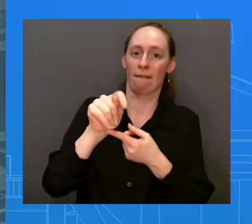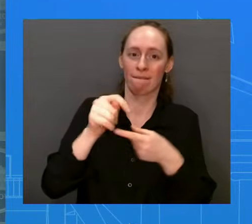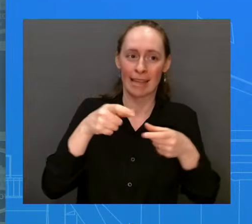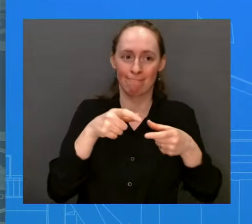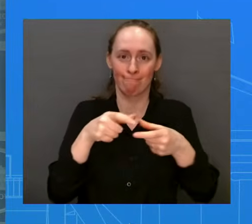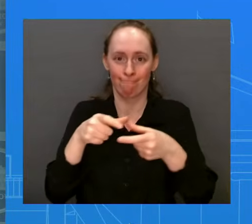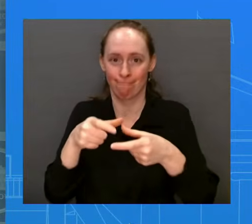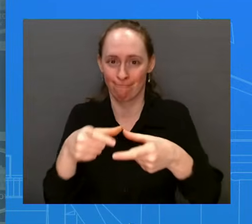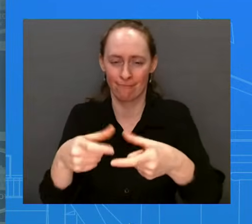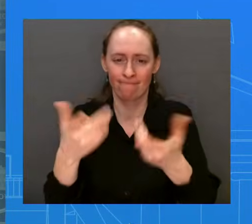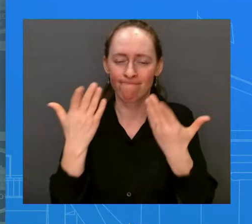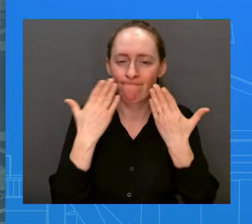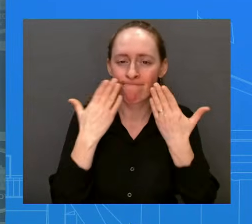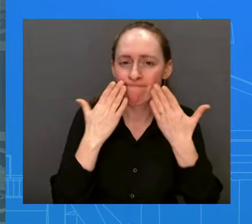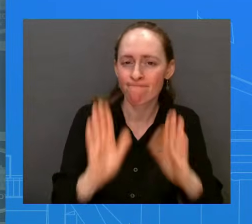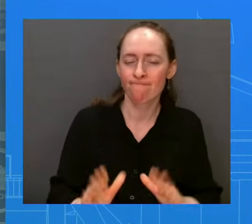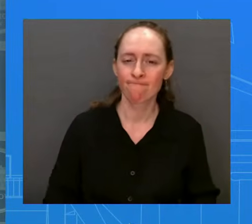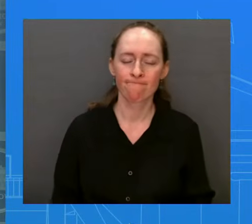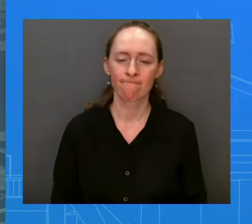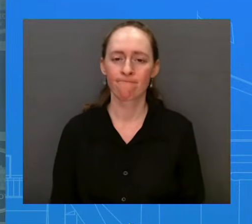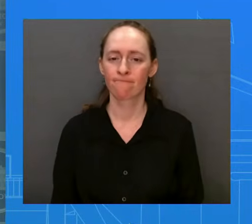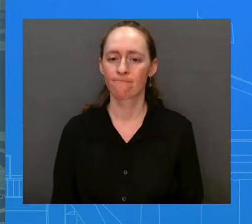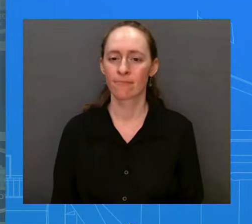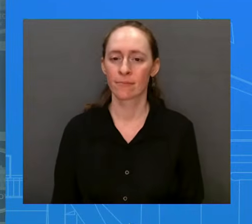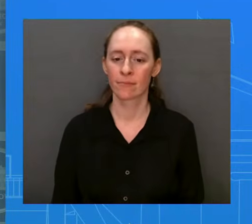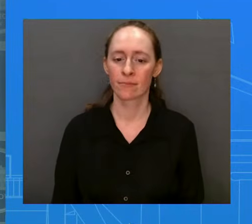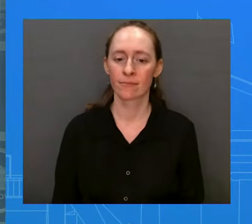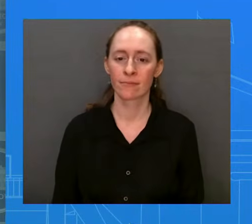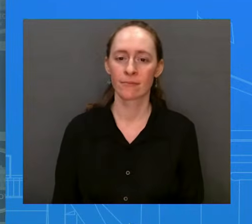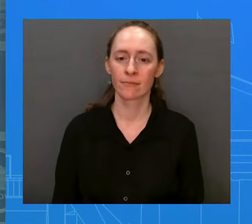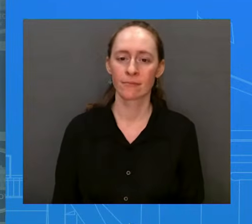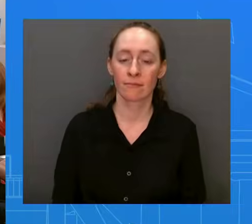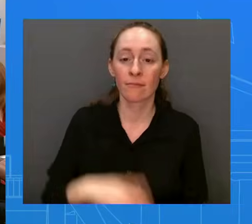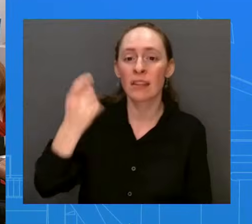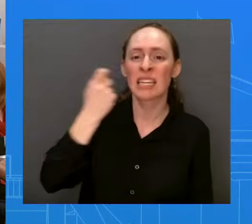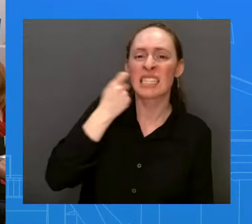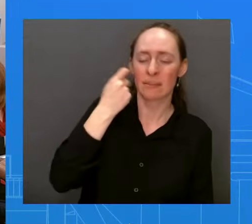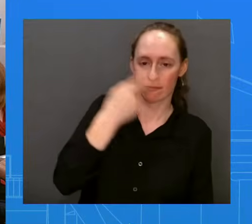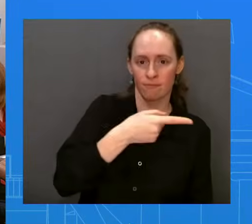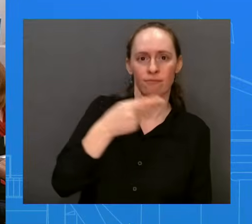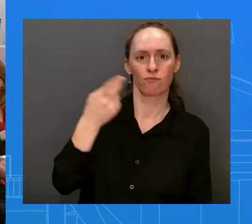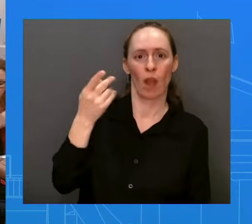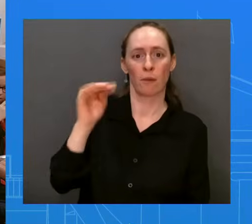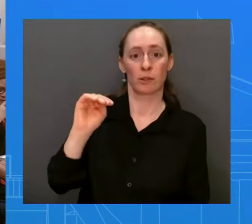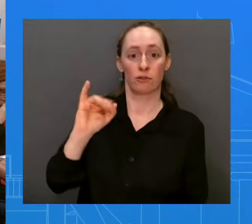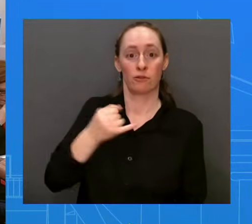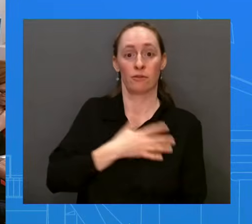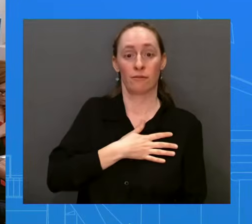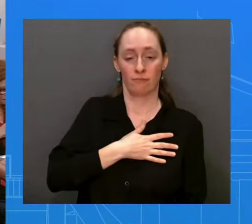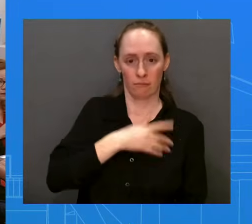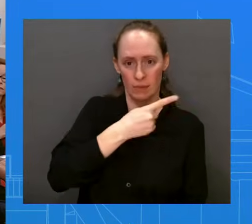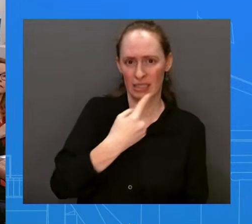The Press: Just a few minutes ago, Prime Minister Trudeau said that there's some sort of pattern to the objects over the last few days. Is that something you could elaborate on --